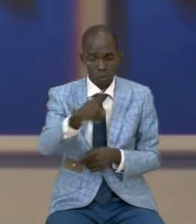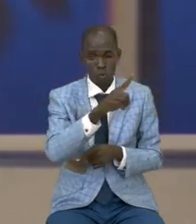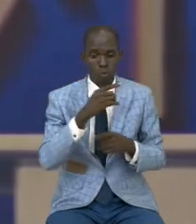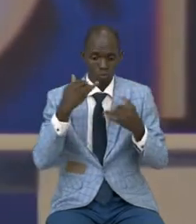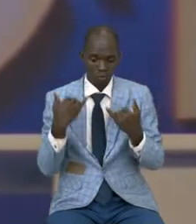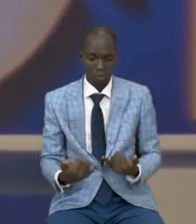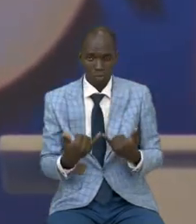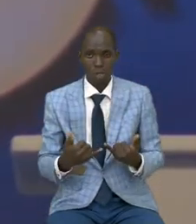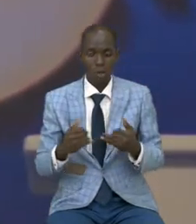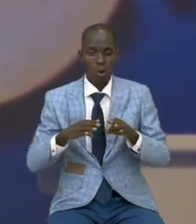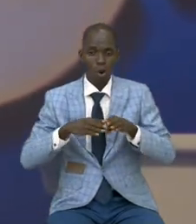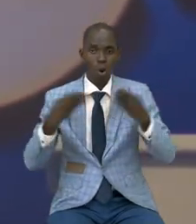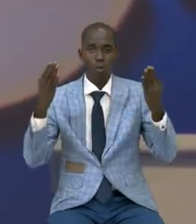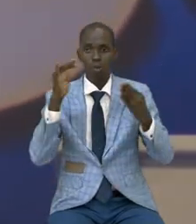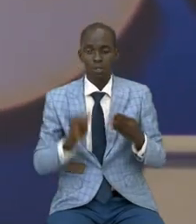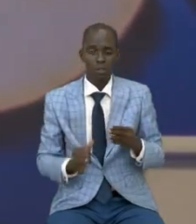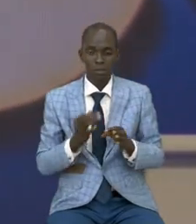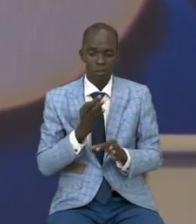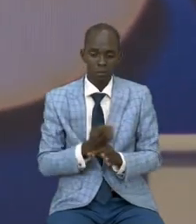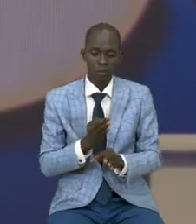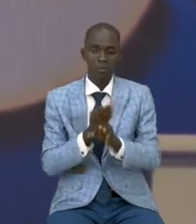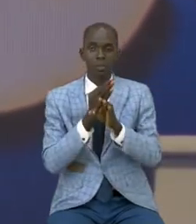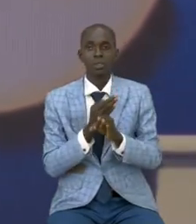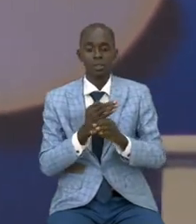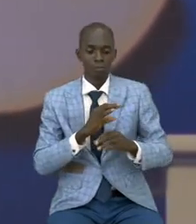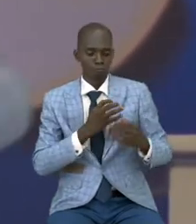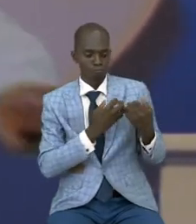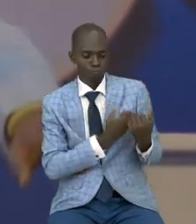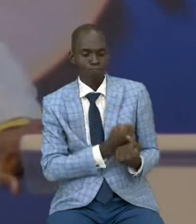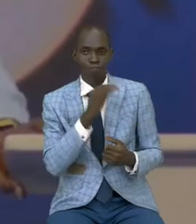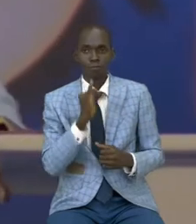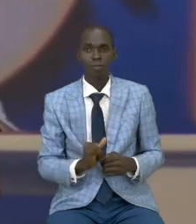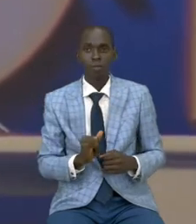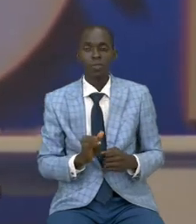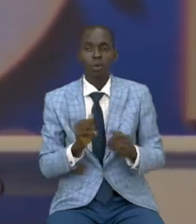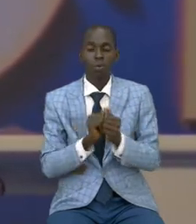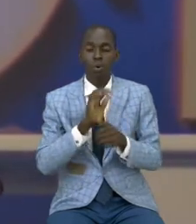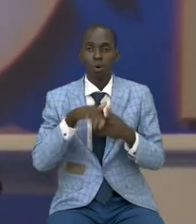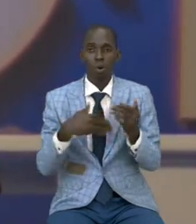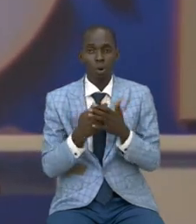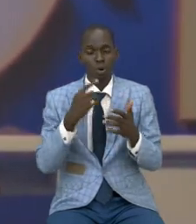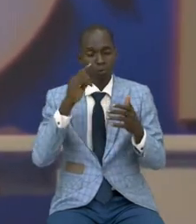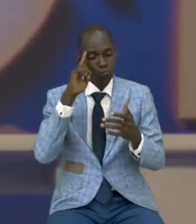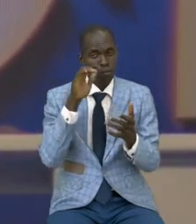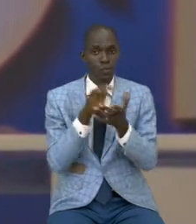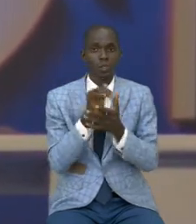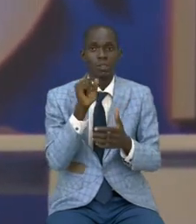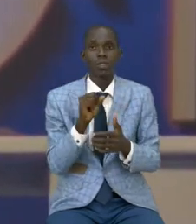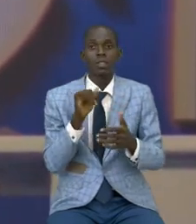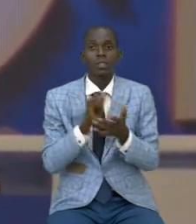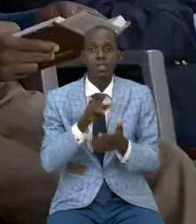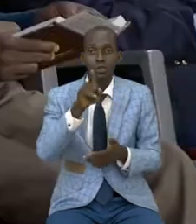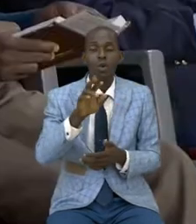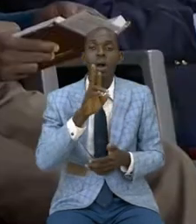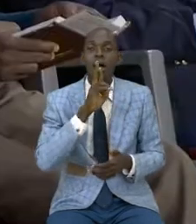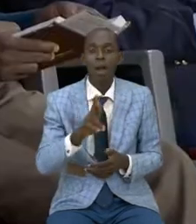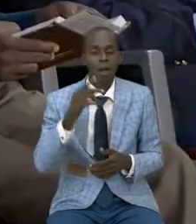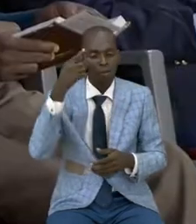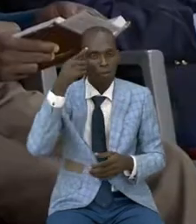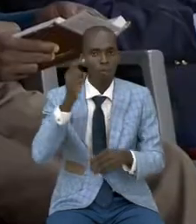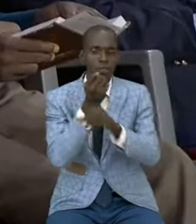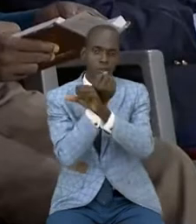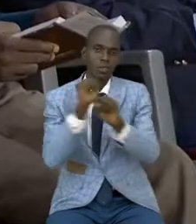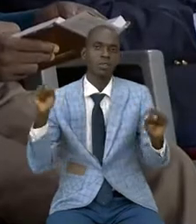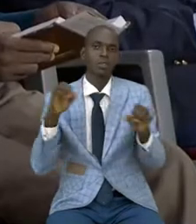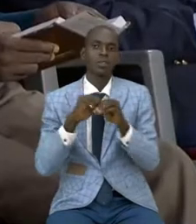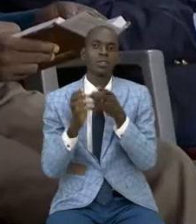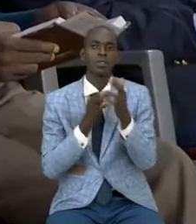faithfully courageously convincingly you are march for salvation look at this in first timothy